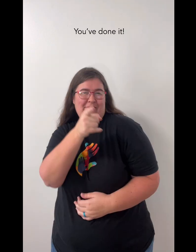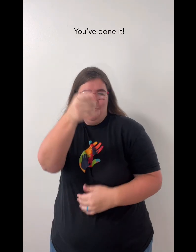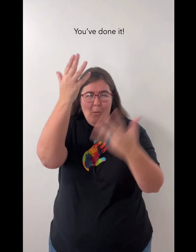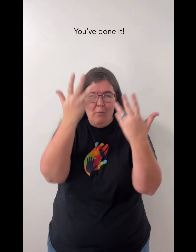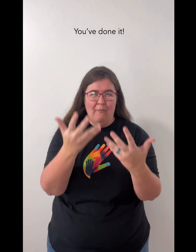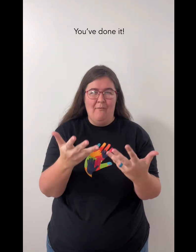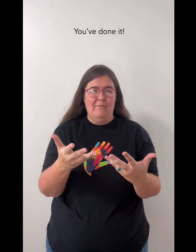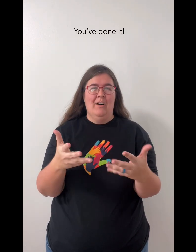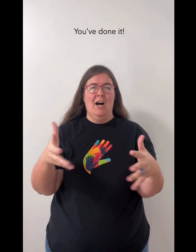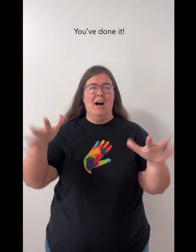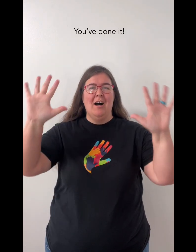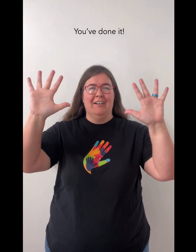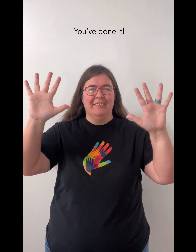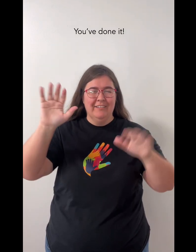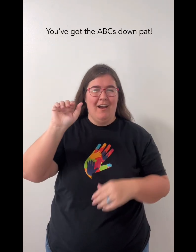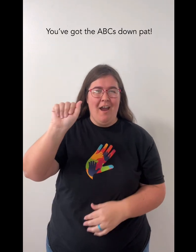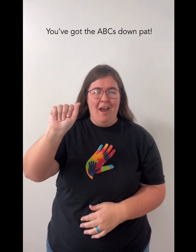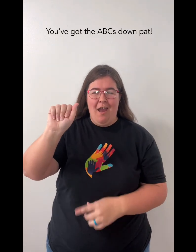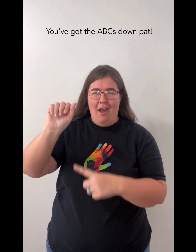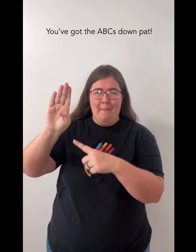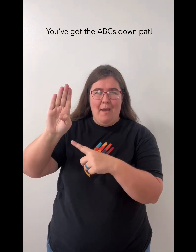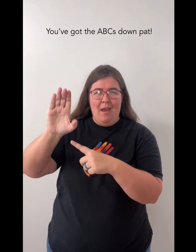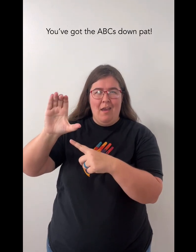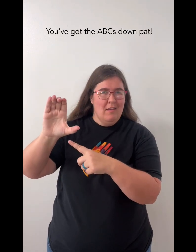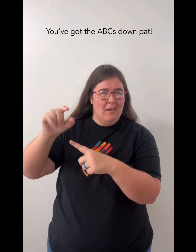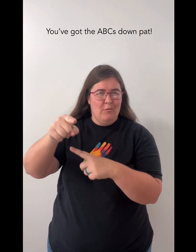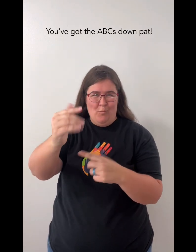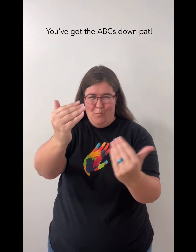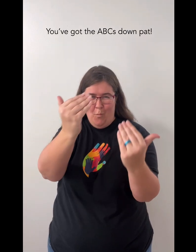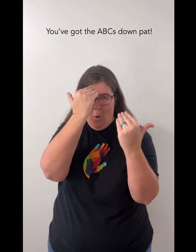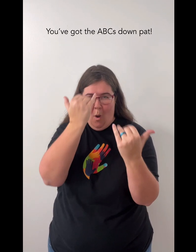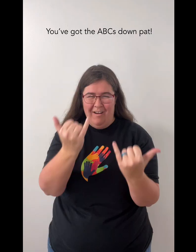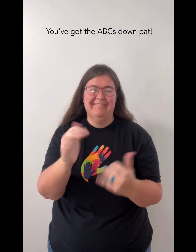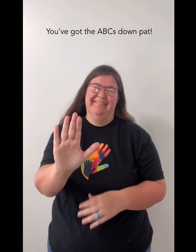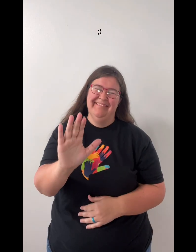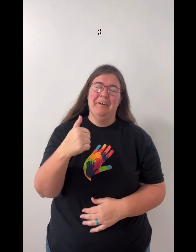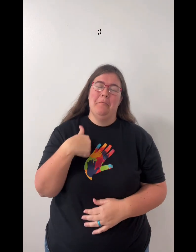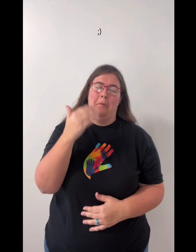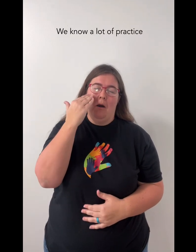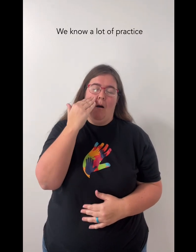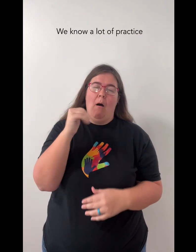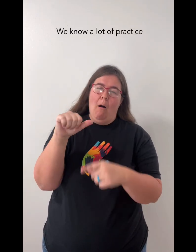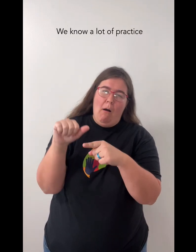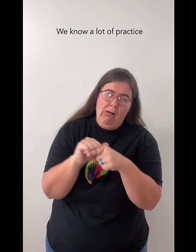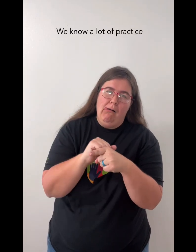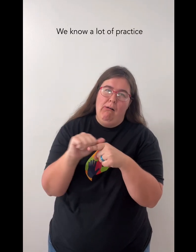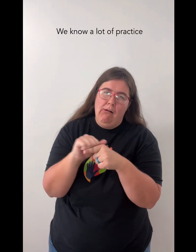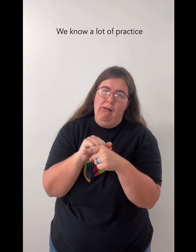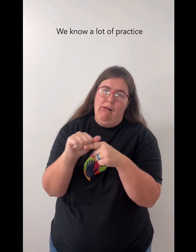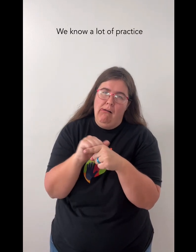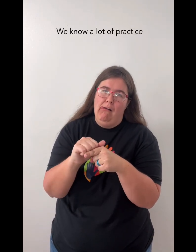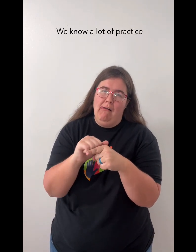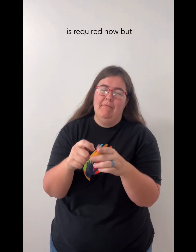You've done it! You've got the ABCs down pat! We know a lot of practice